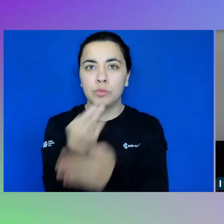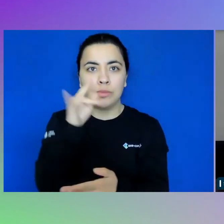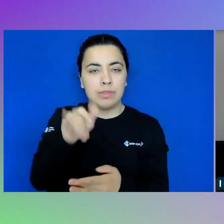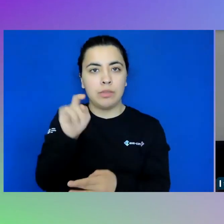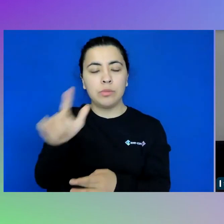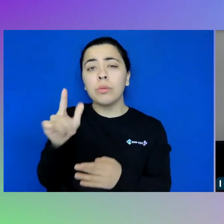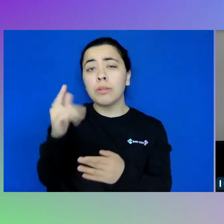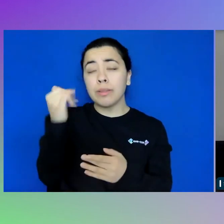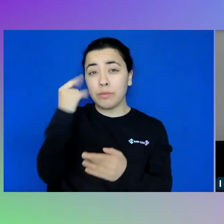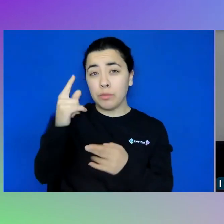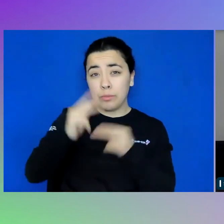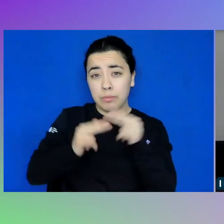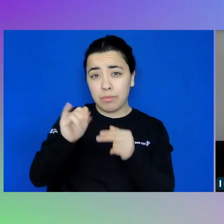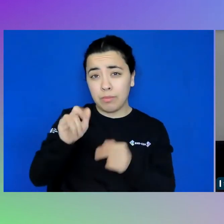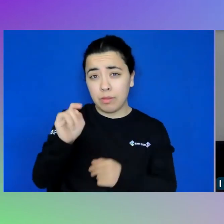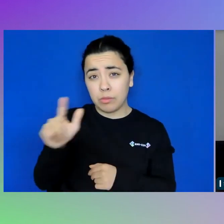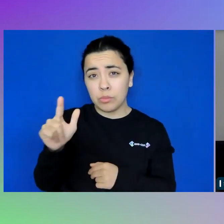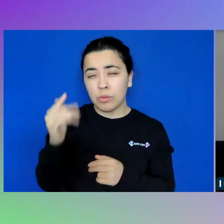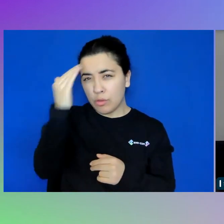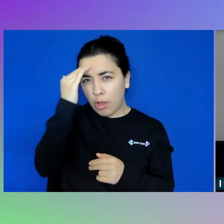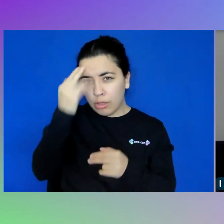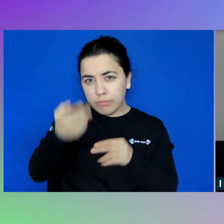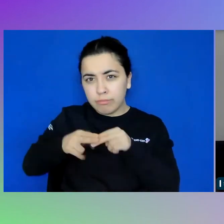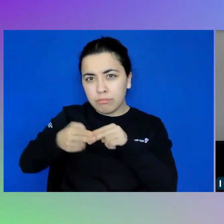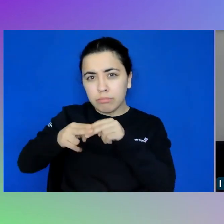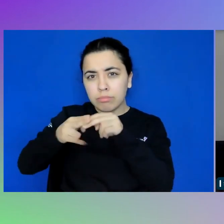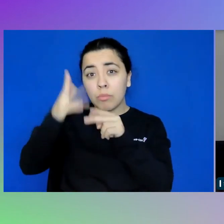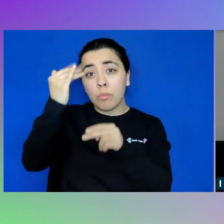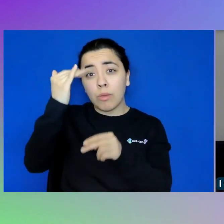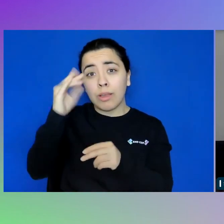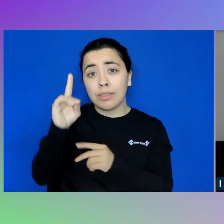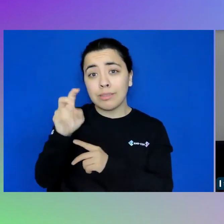, the development group is a smart group. Um, when an error